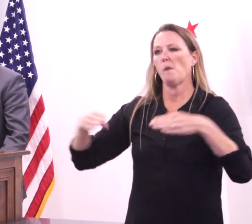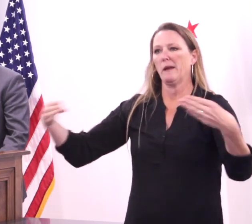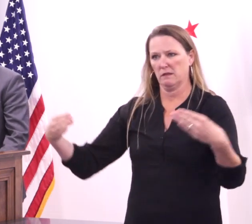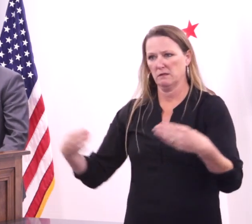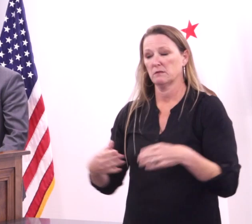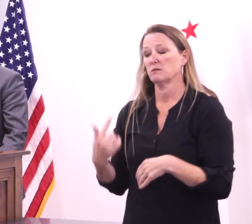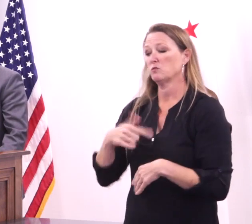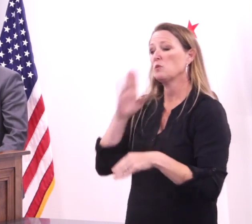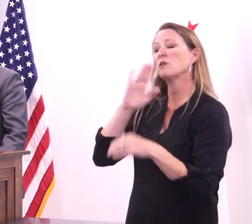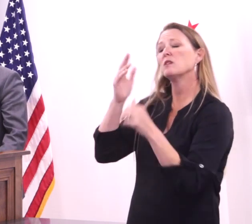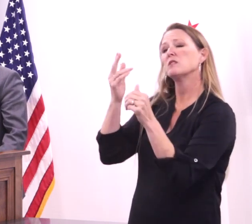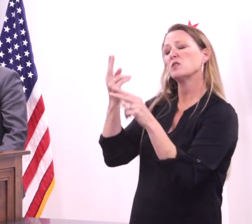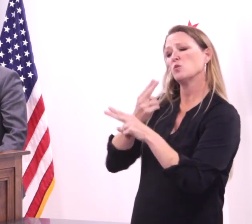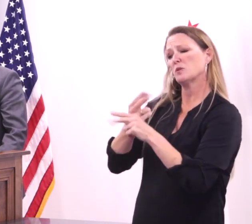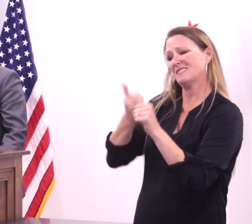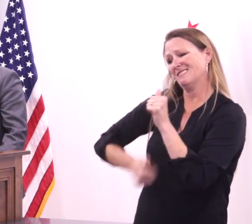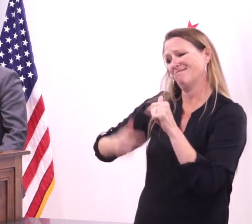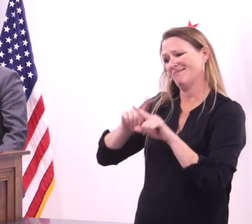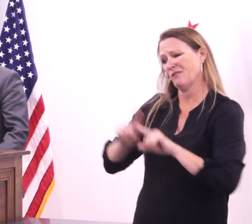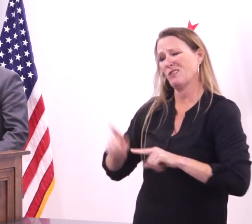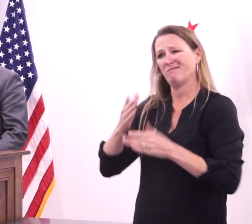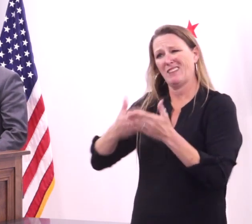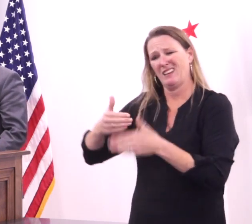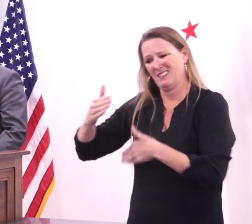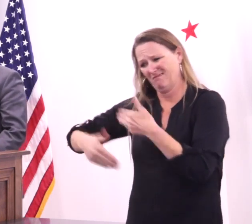However, they each have a few things in common.